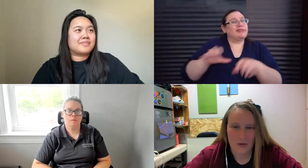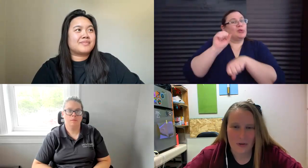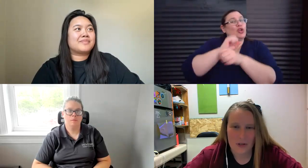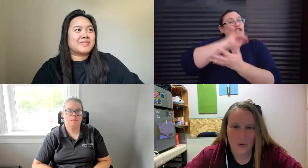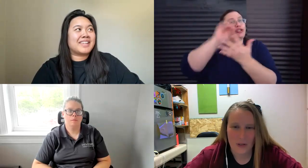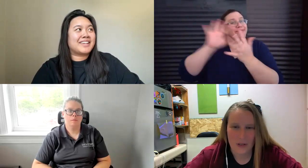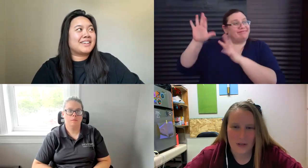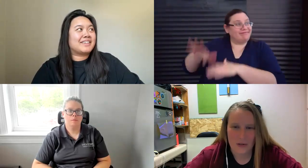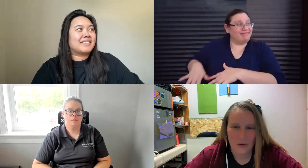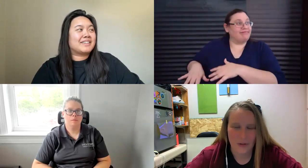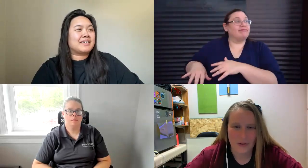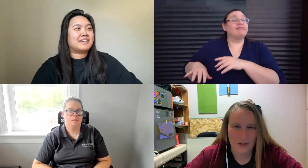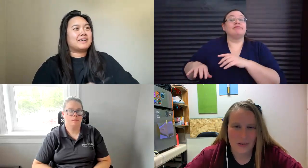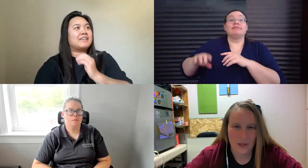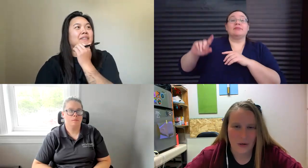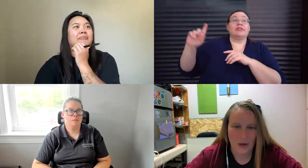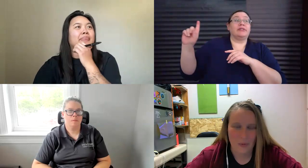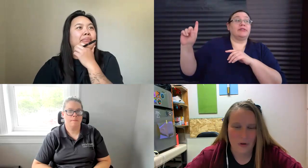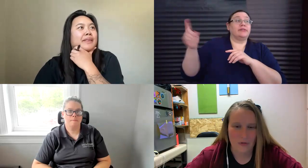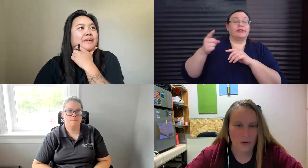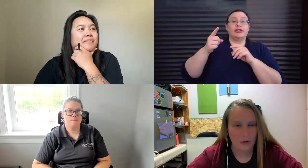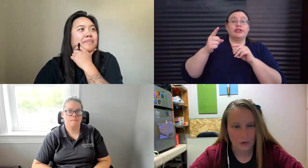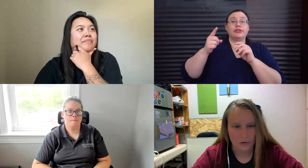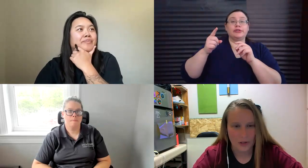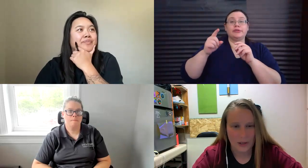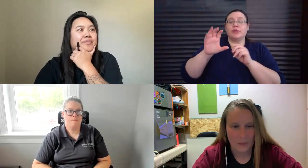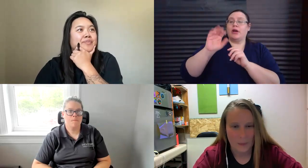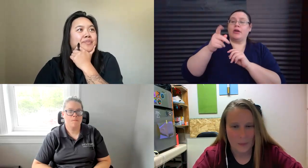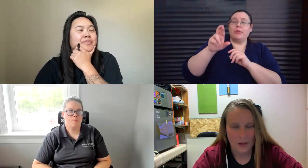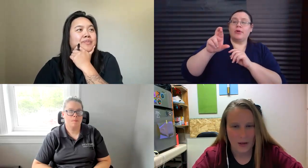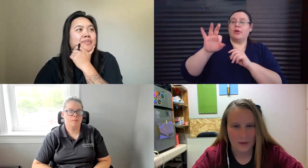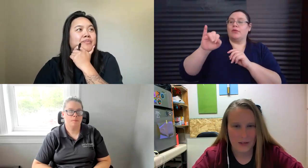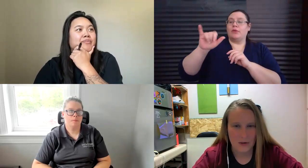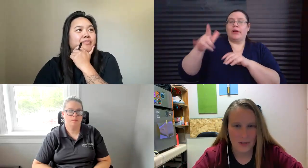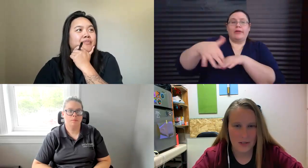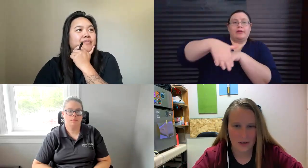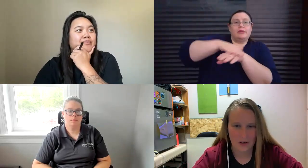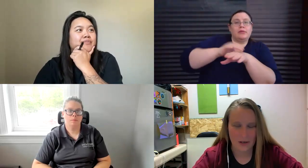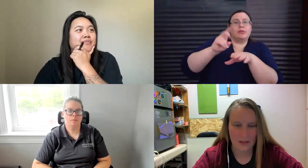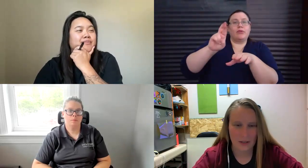The first one is called it's like a copper foil overlay, and that's all solder.